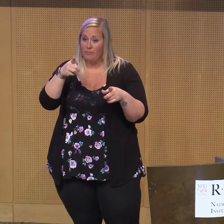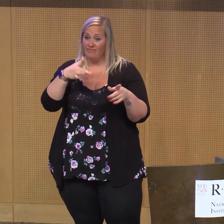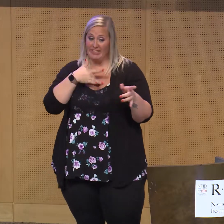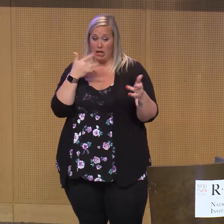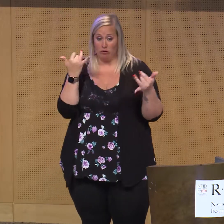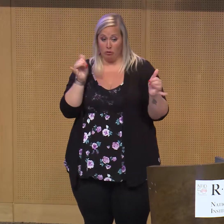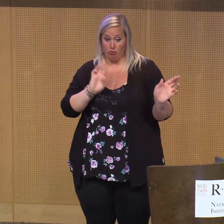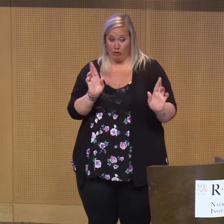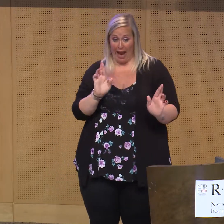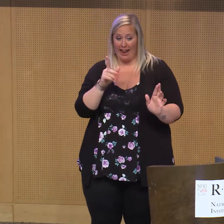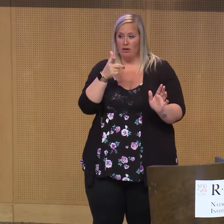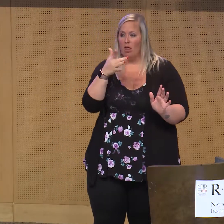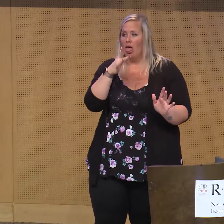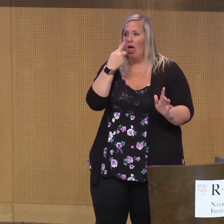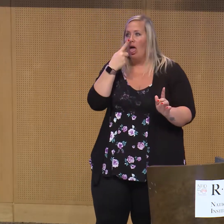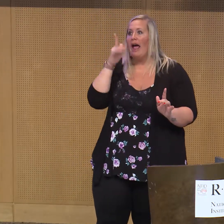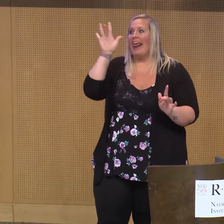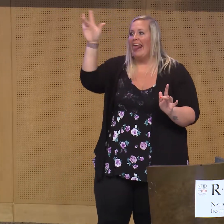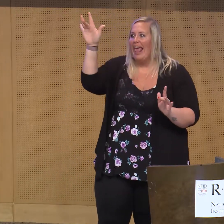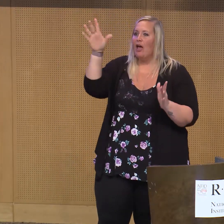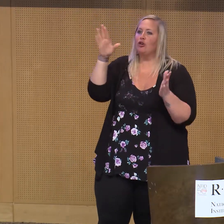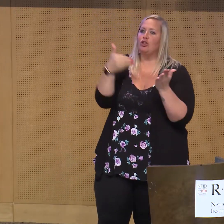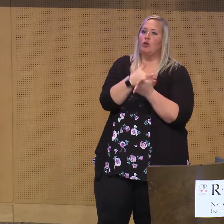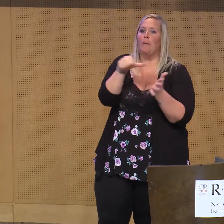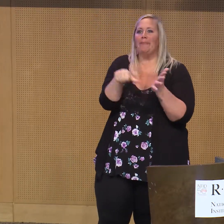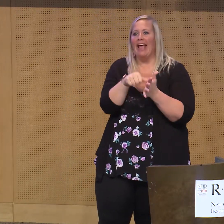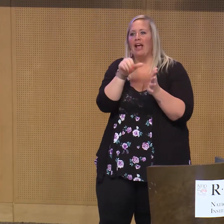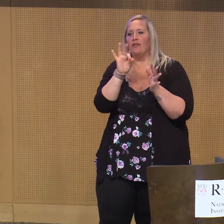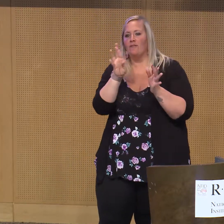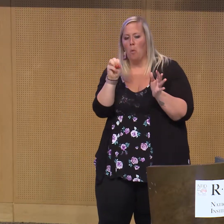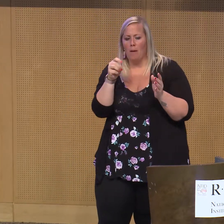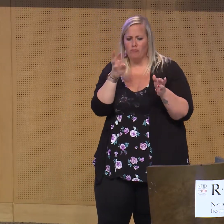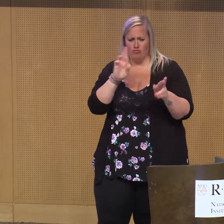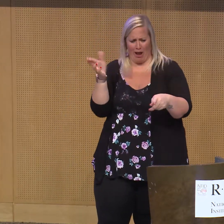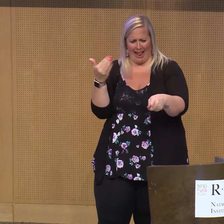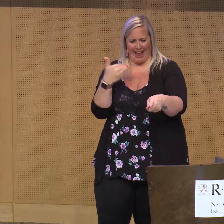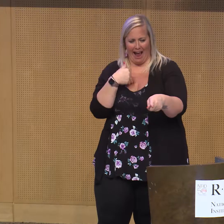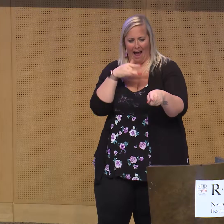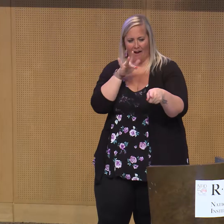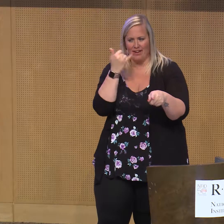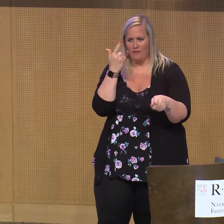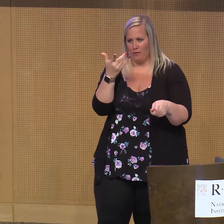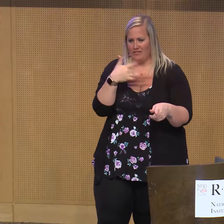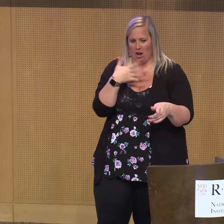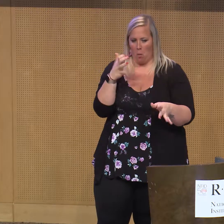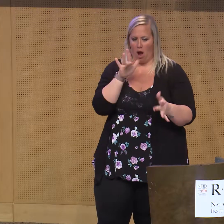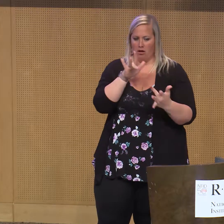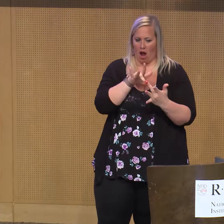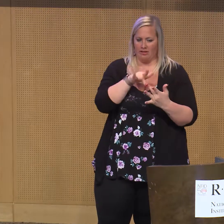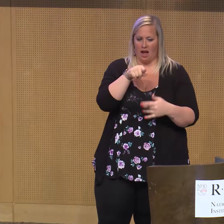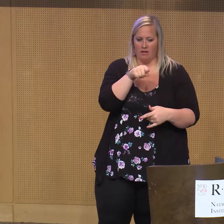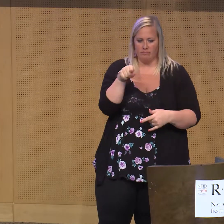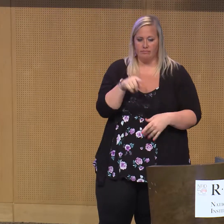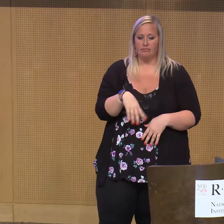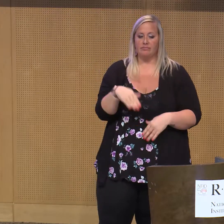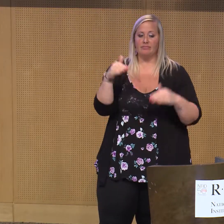Below that, you'll see the form so a customer can click on that button and fill it out immediately.